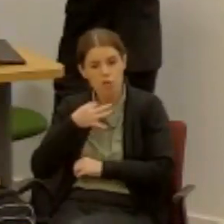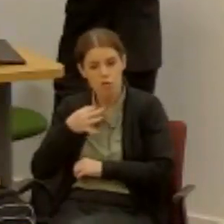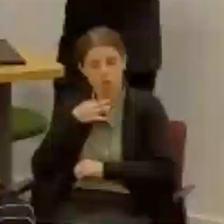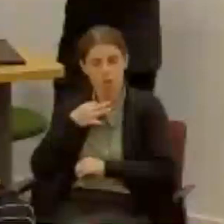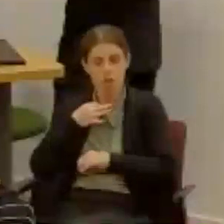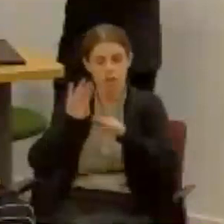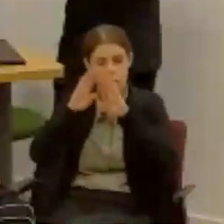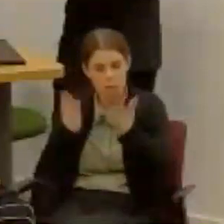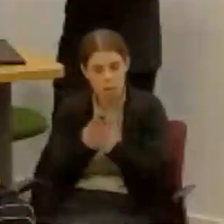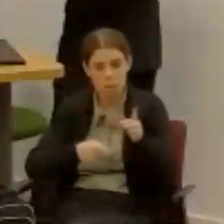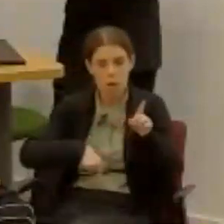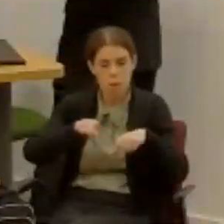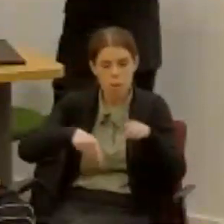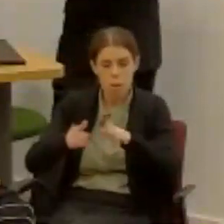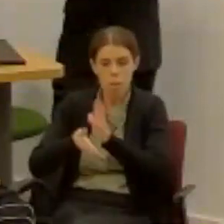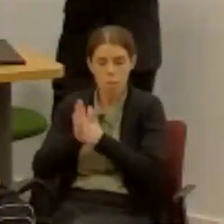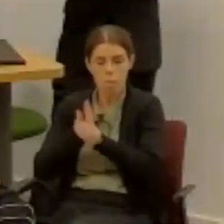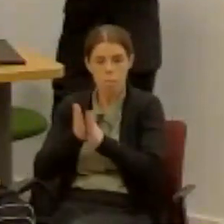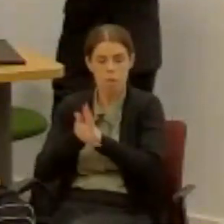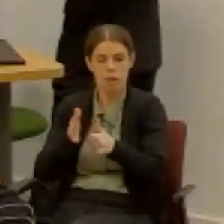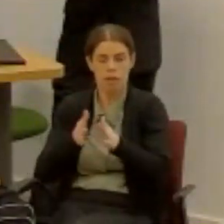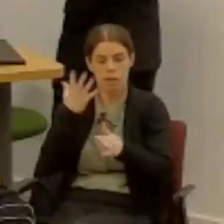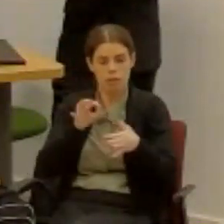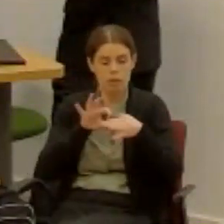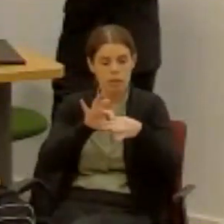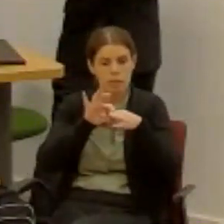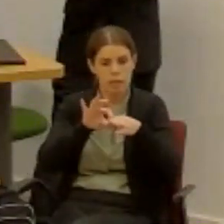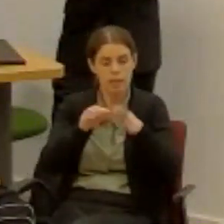And this COPI, the multi centre collaborative research program connects TBI.